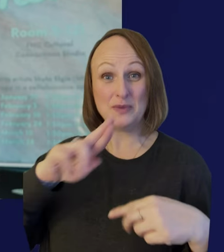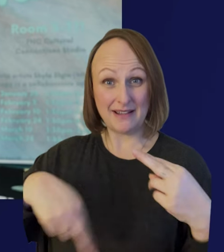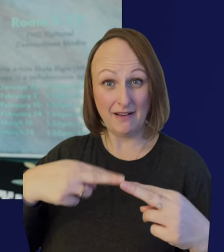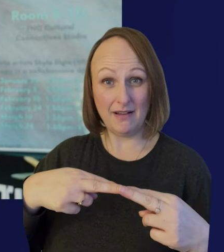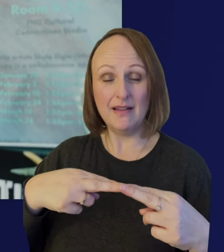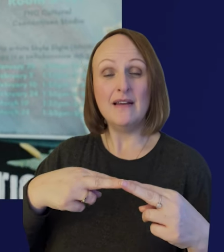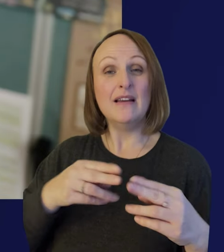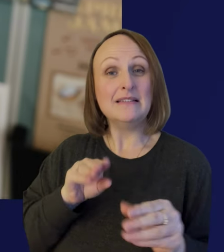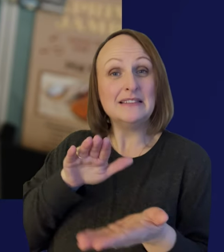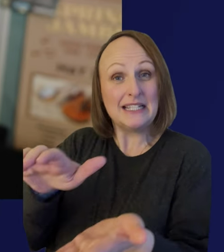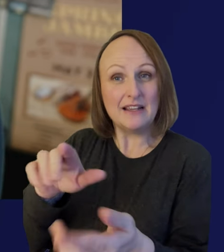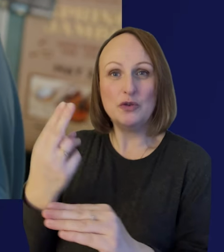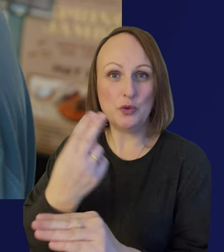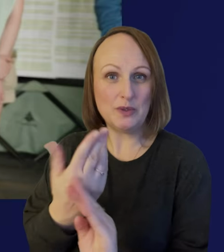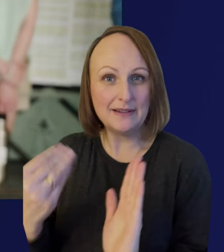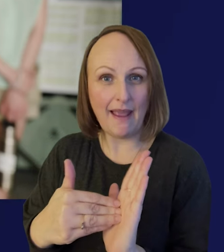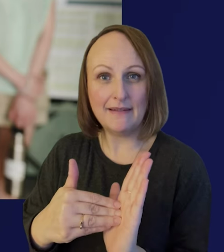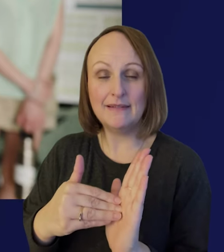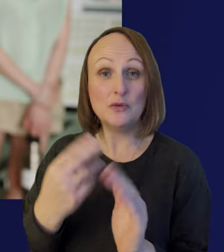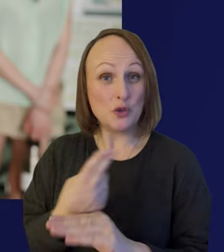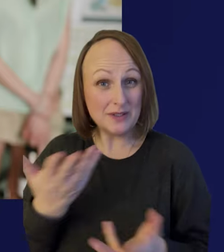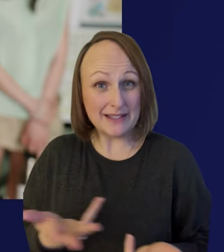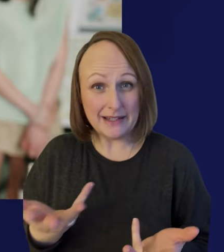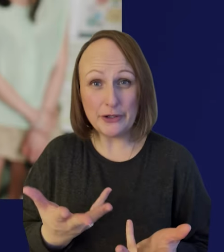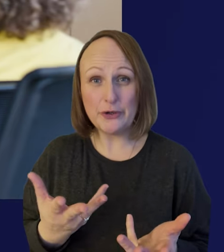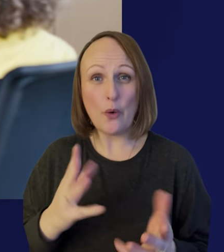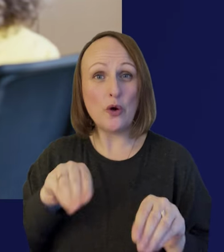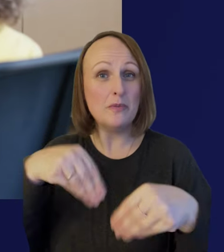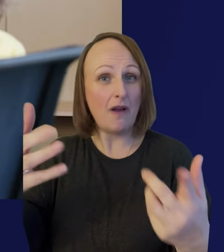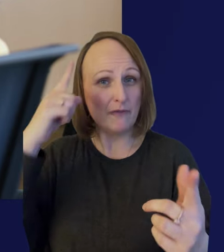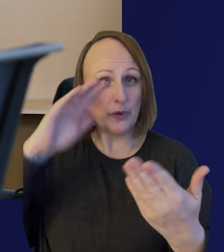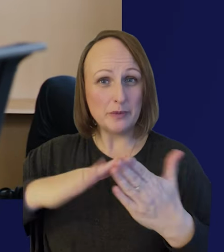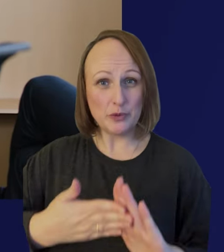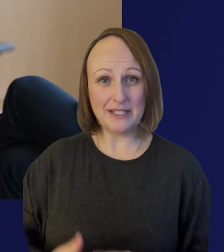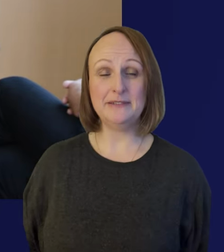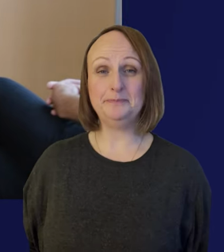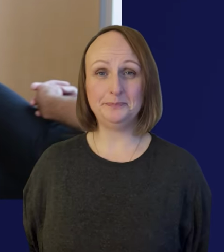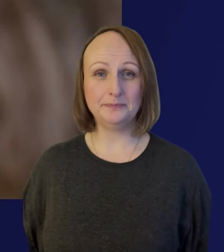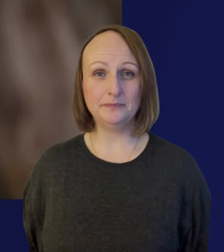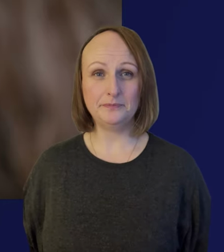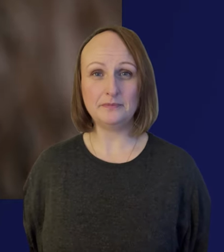value added products that we can use on campus or in the community. (GWENDOLYN): You'll see a nice distribution of blue projects